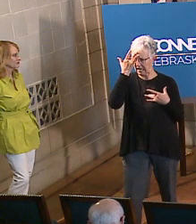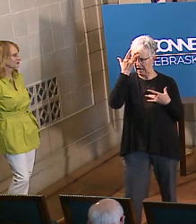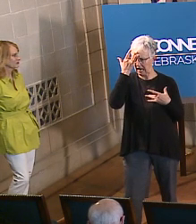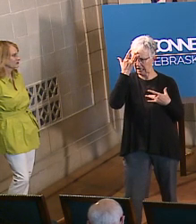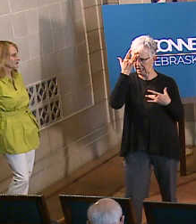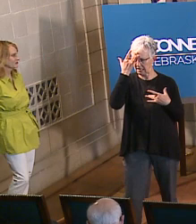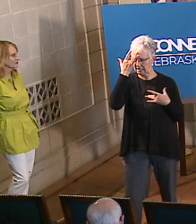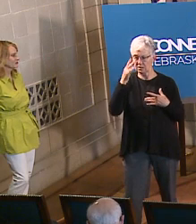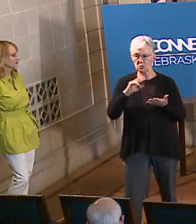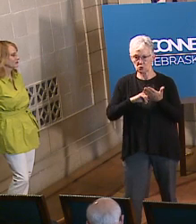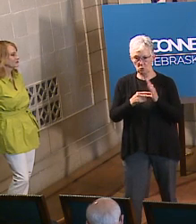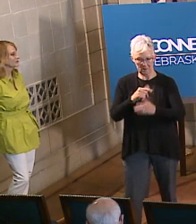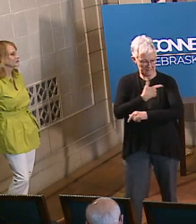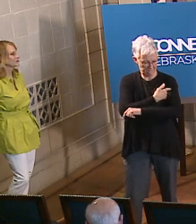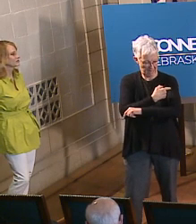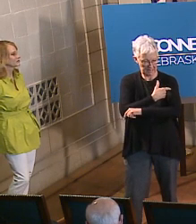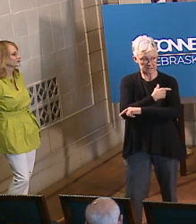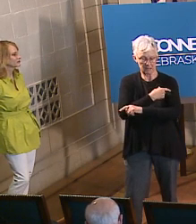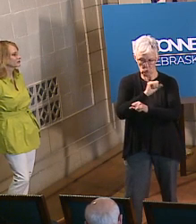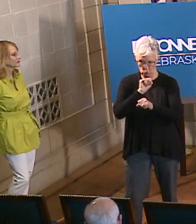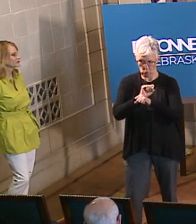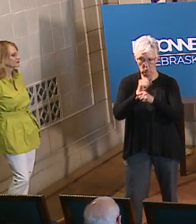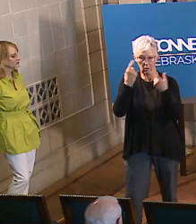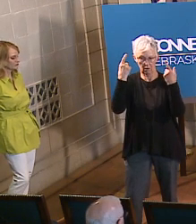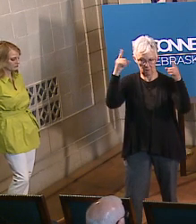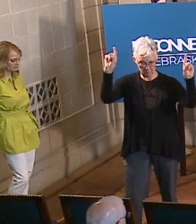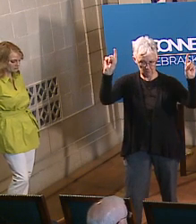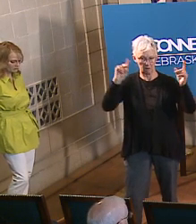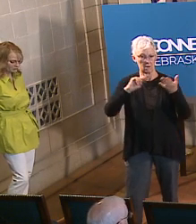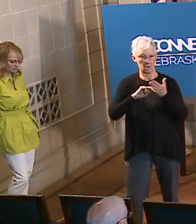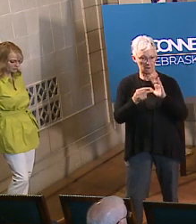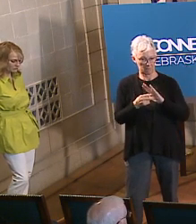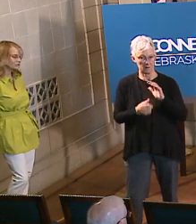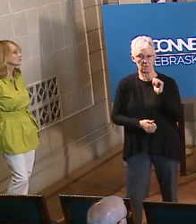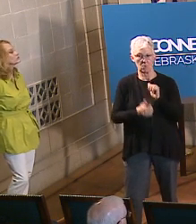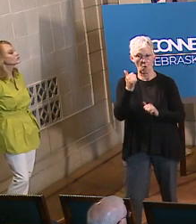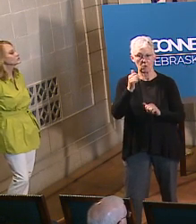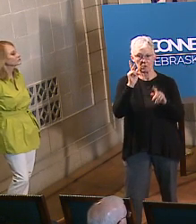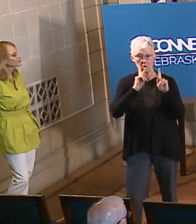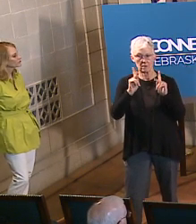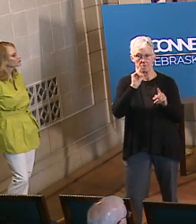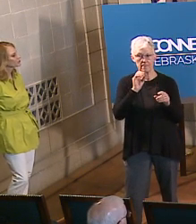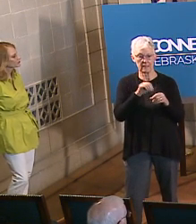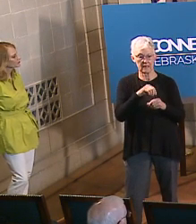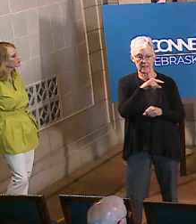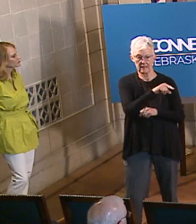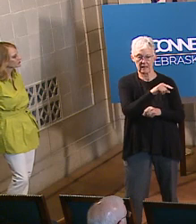HAD NO SYMPTOMS, TWO HAD VERY MILD SYMPTOMS.